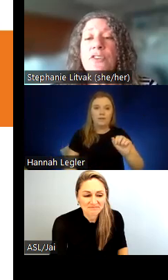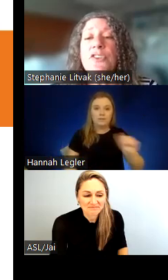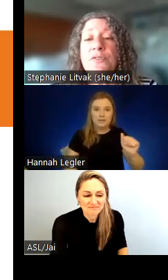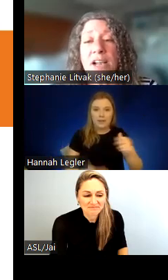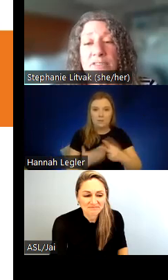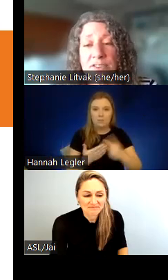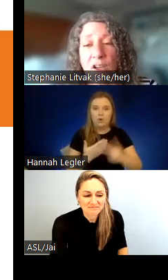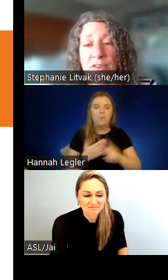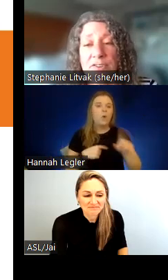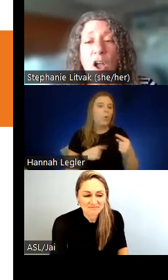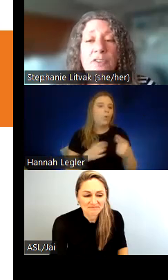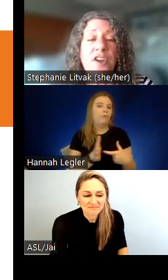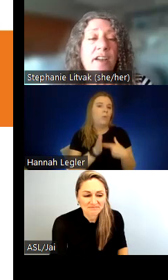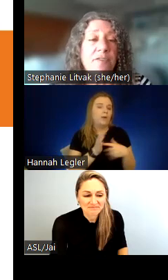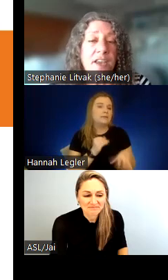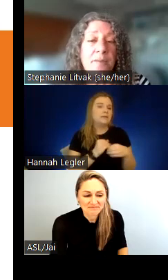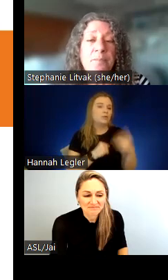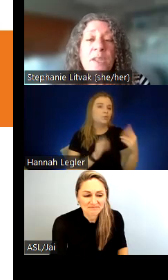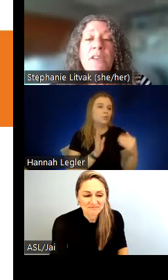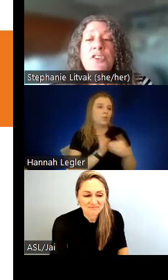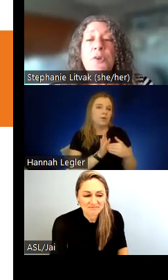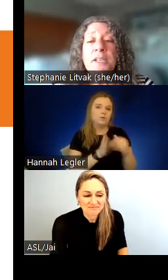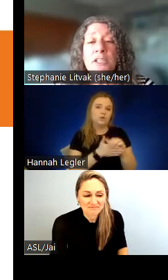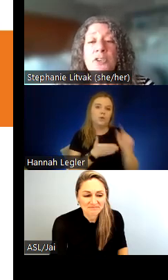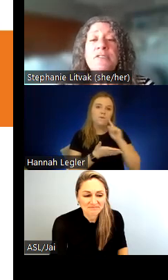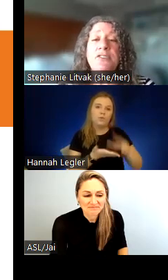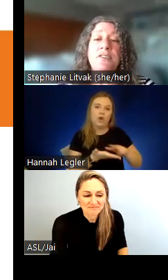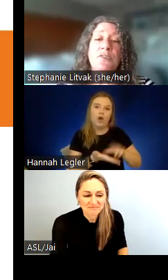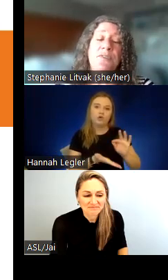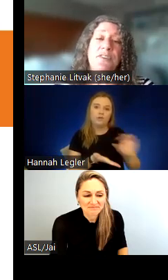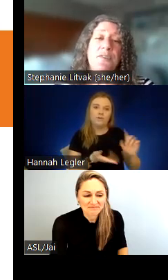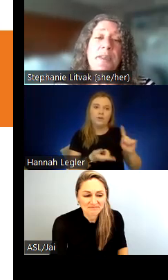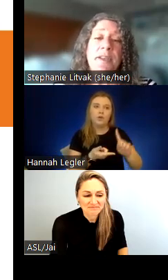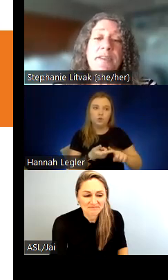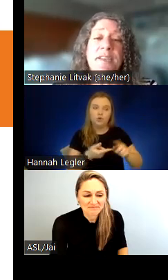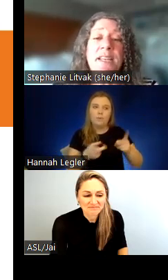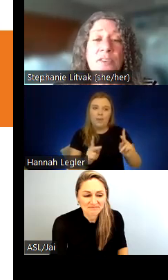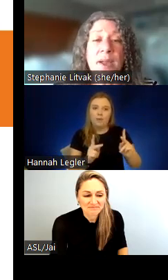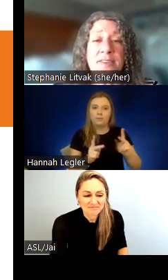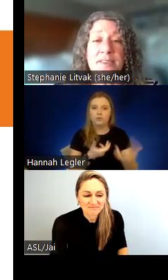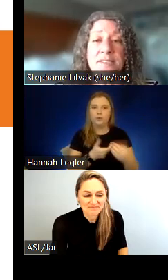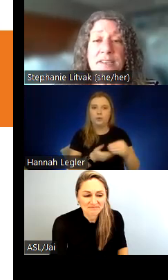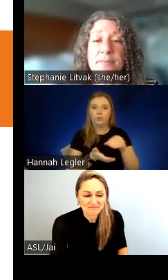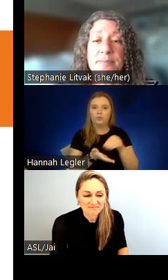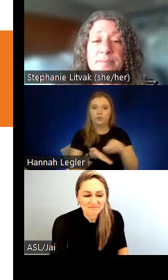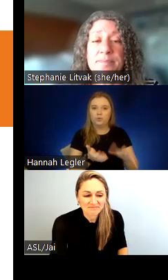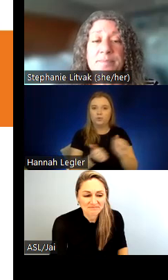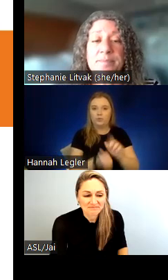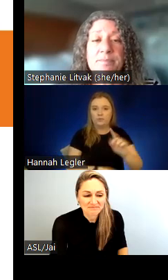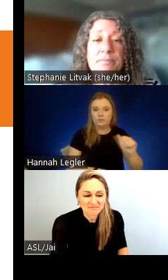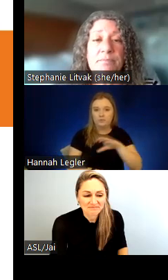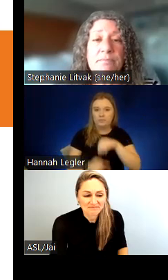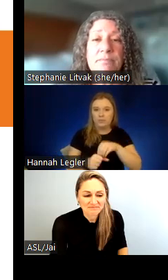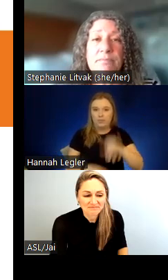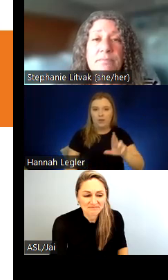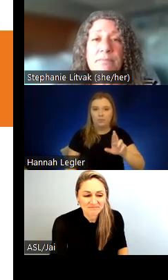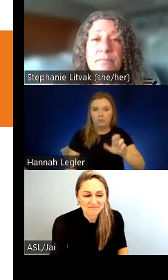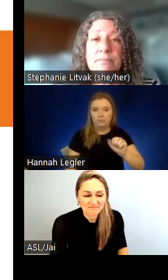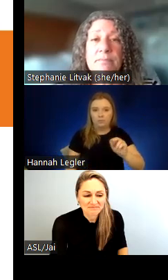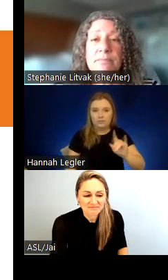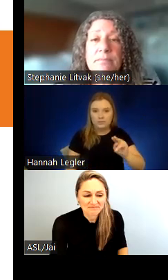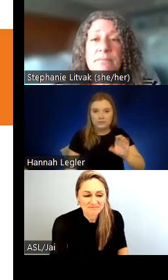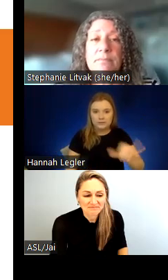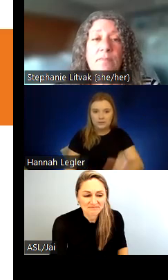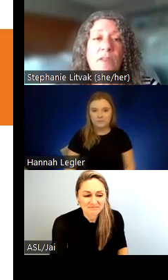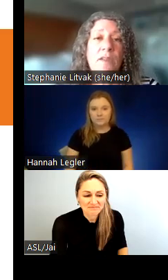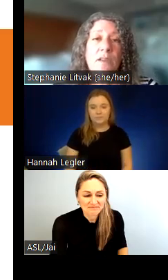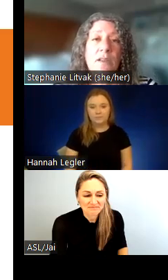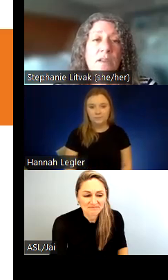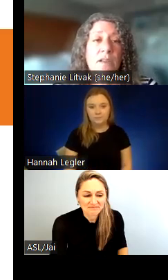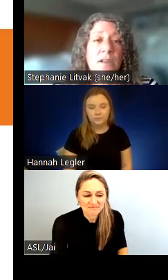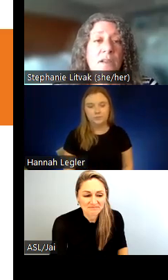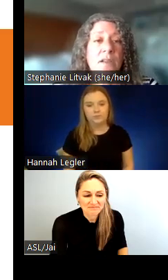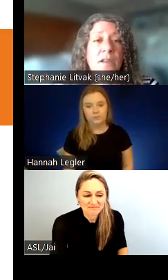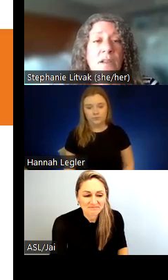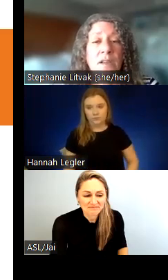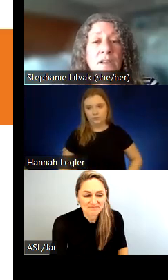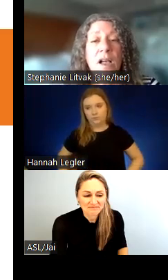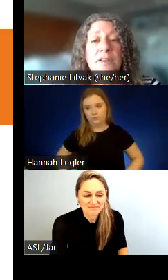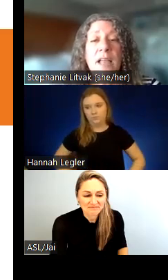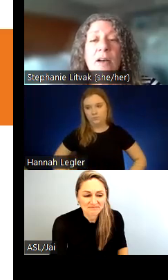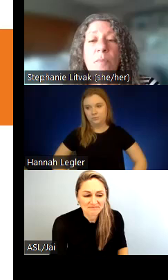$2,000 of contract fee to include students with disabilities in the residency.